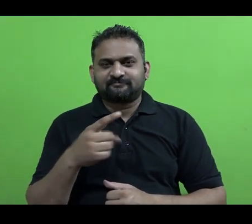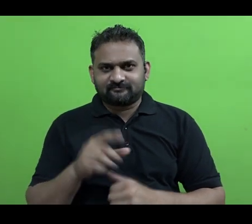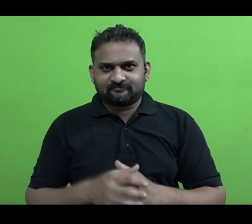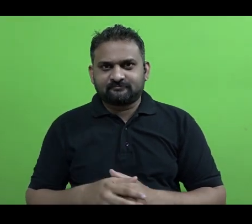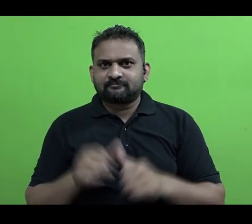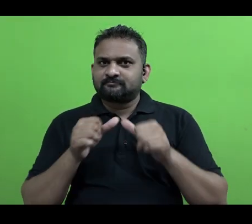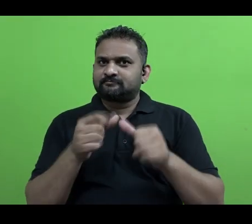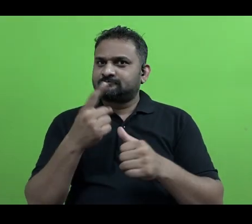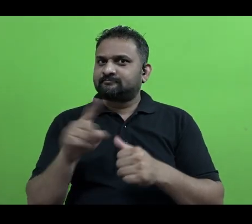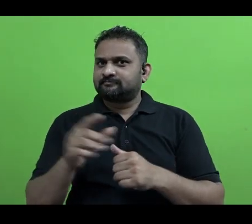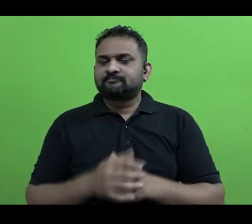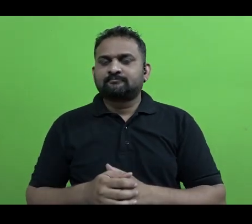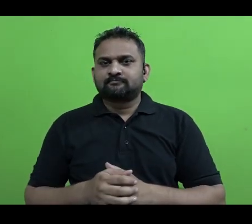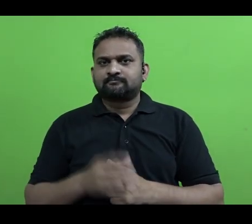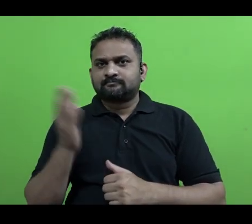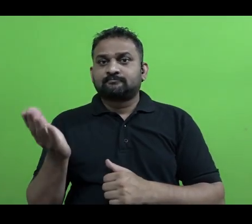Yes, the answer is correct.